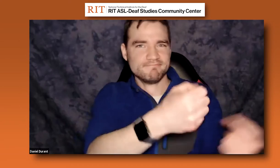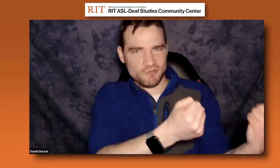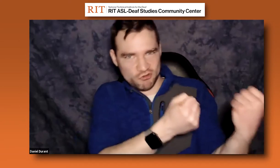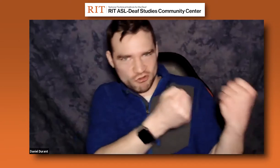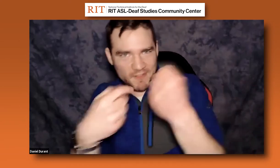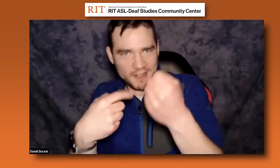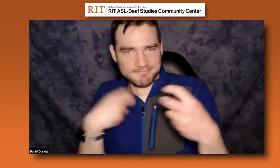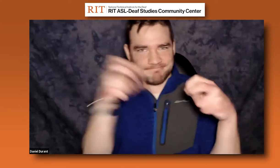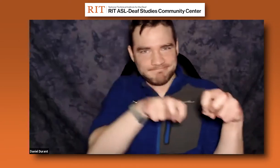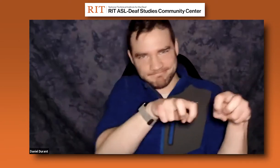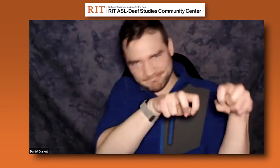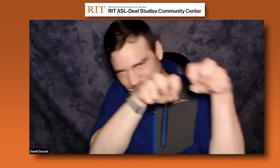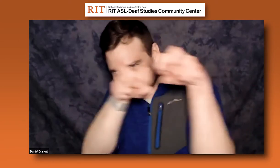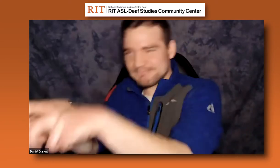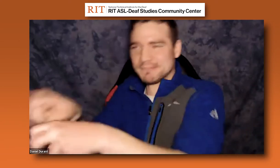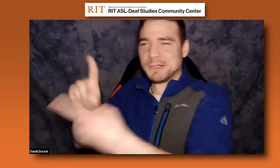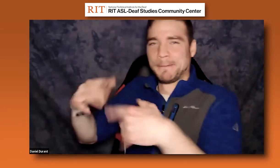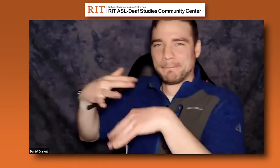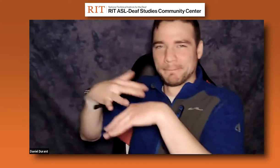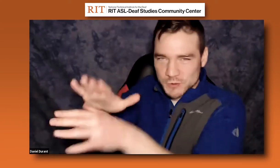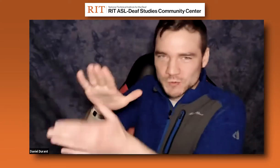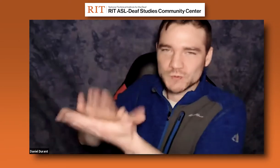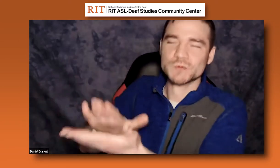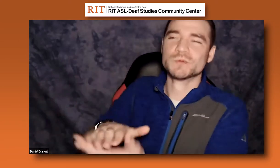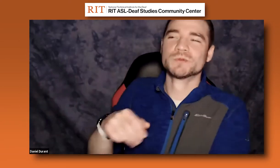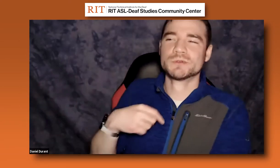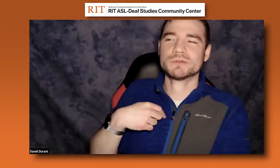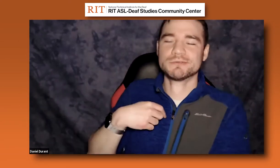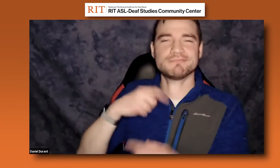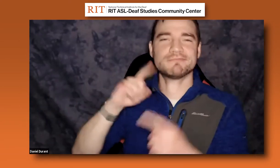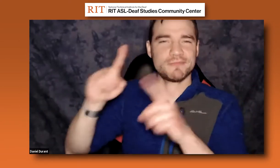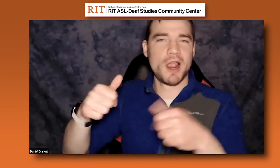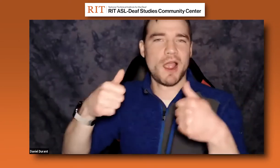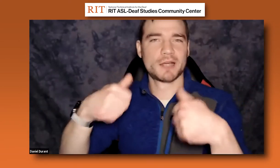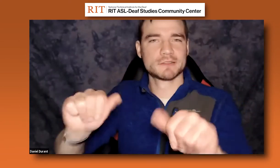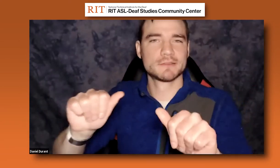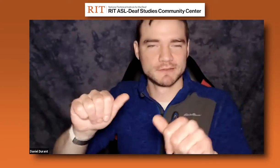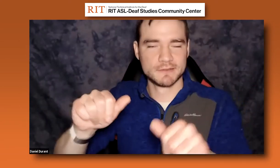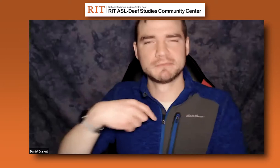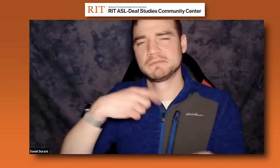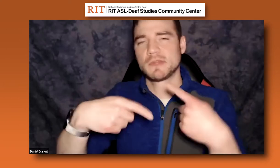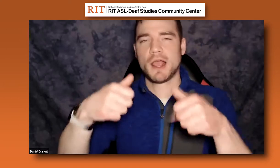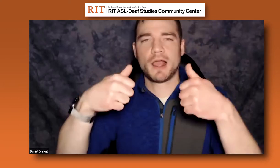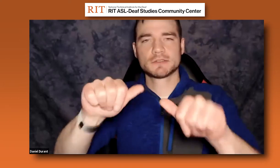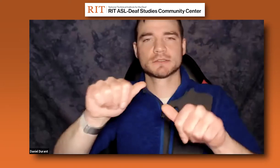So she actually drove me to that school for my audition.